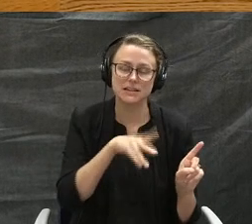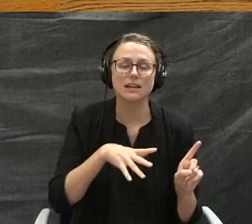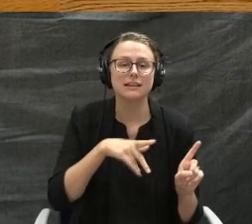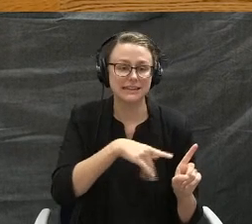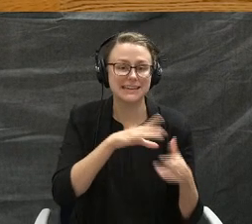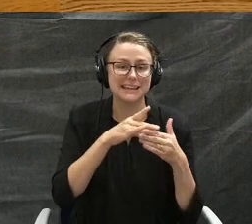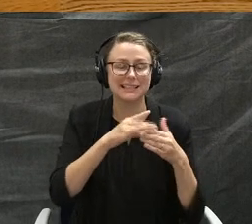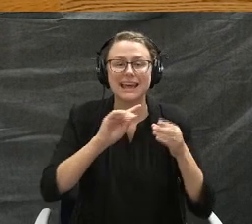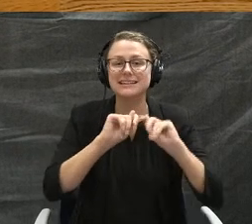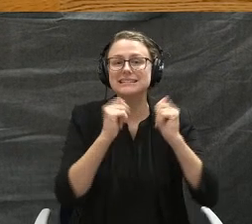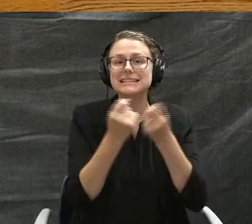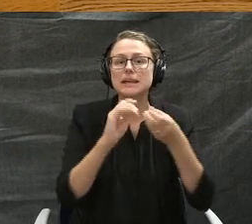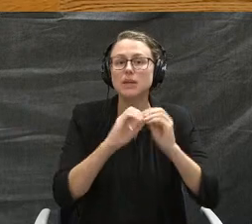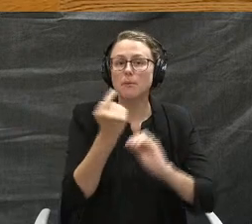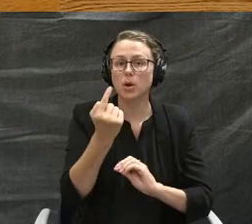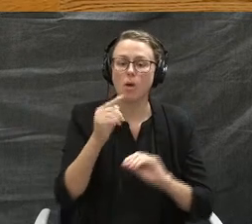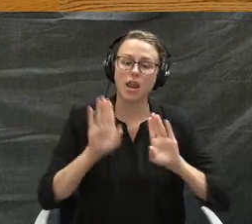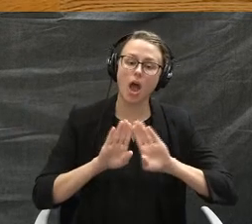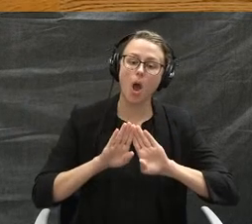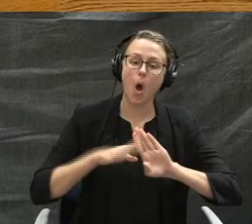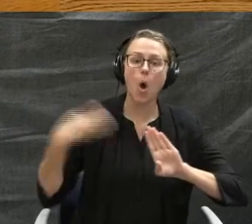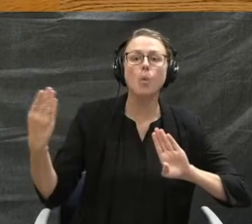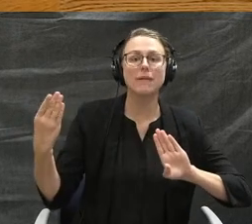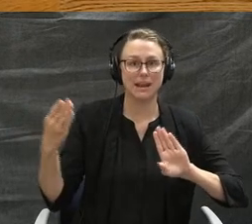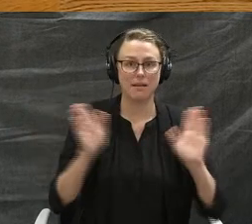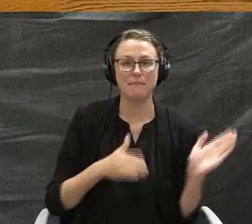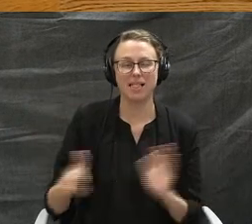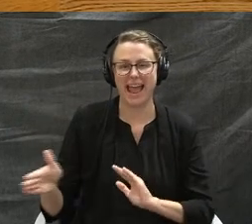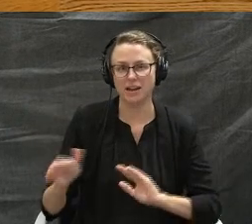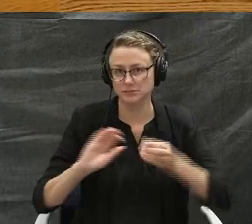the open wide open plan. So Mr Demott would you start?